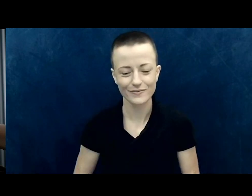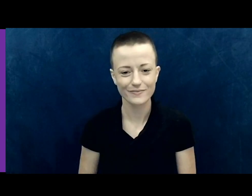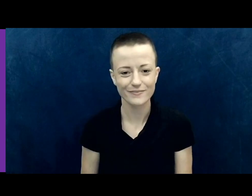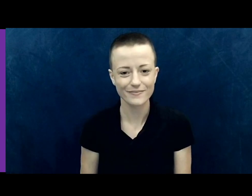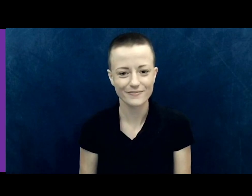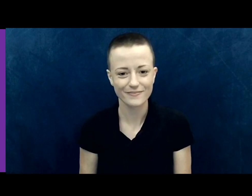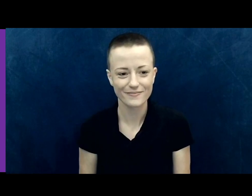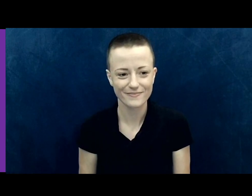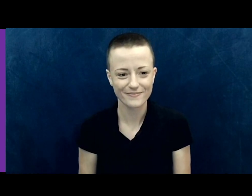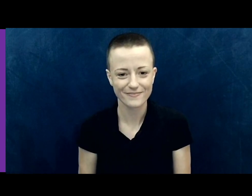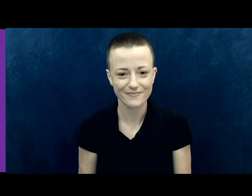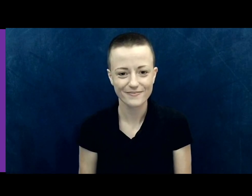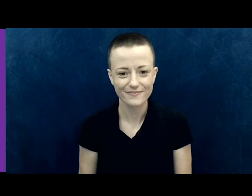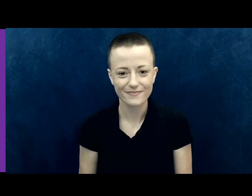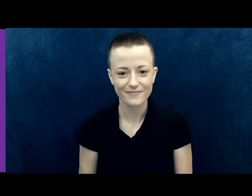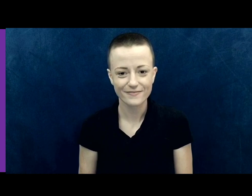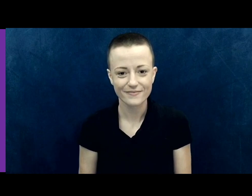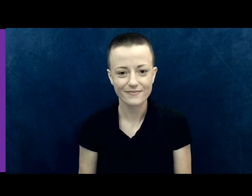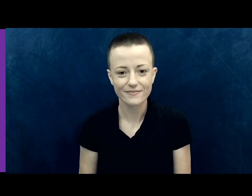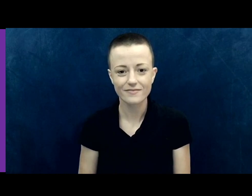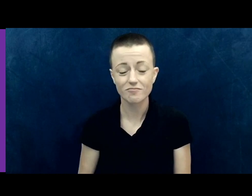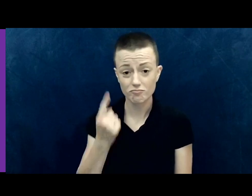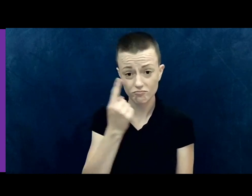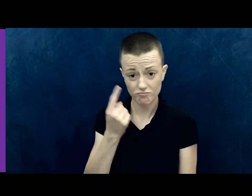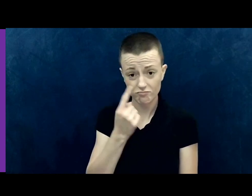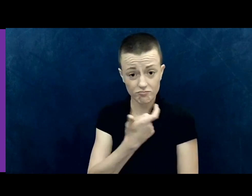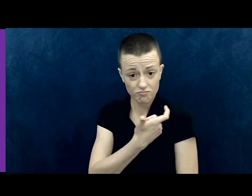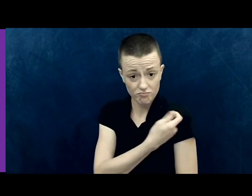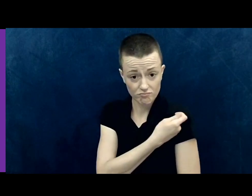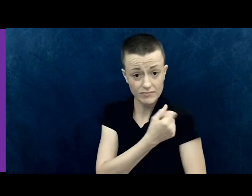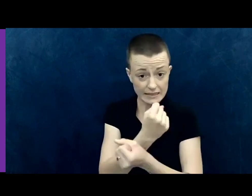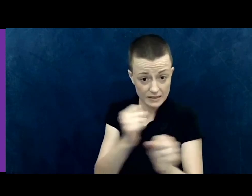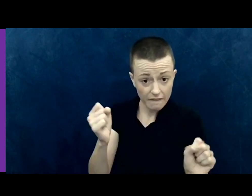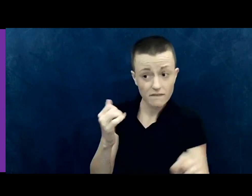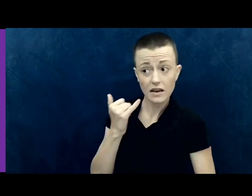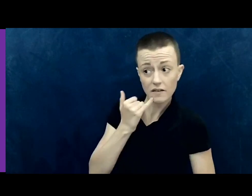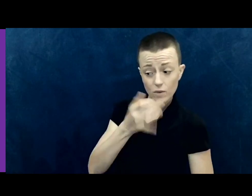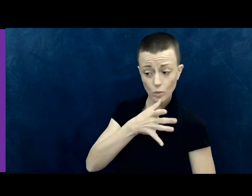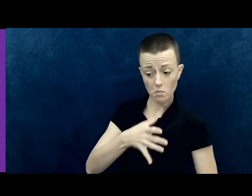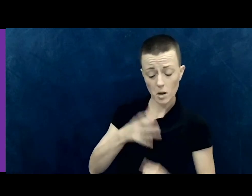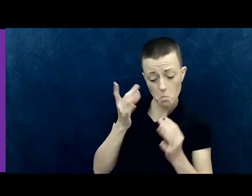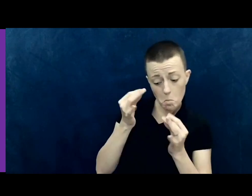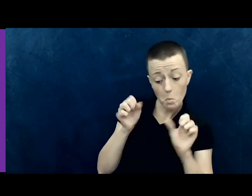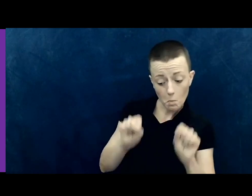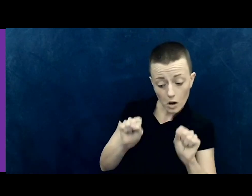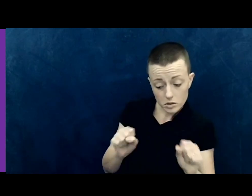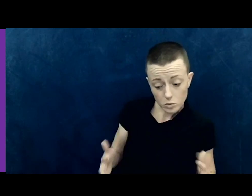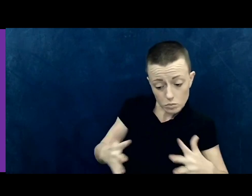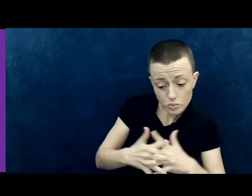Are the vaccines safe for women who are thinking about getting pregnant, are currently pregnant or are breastfeeding?